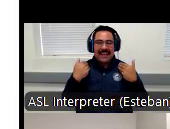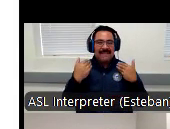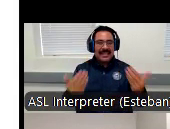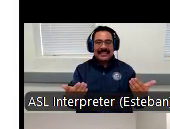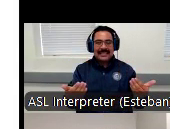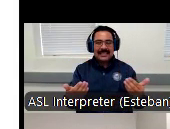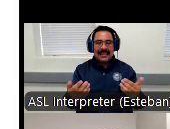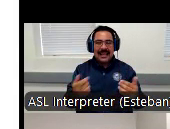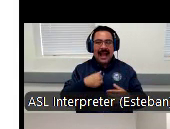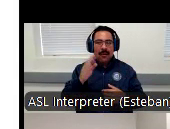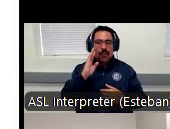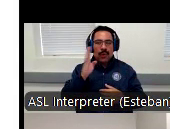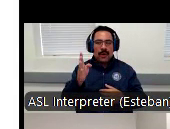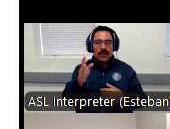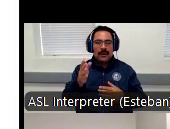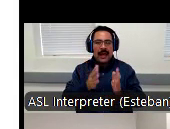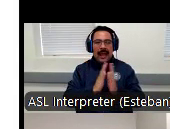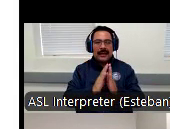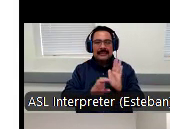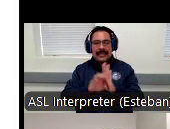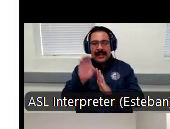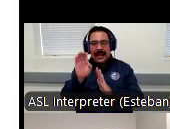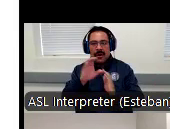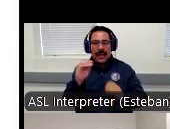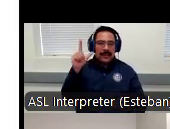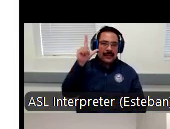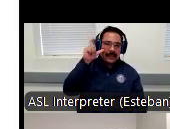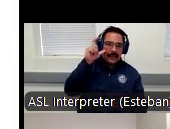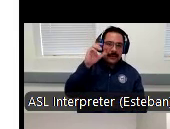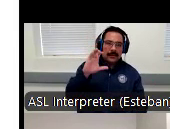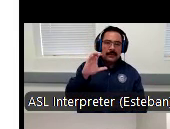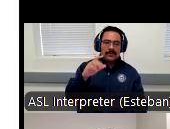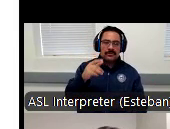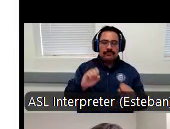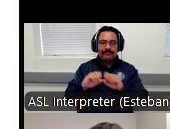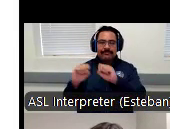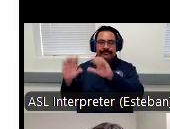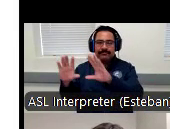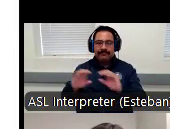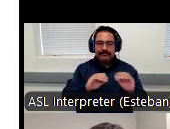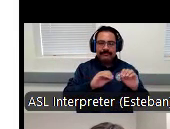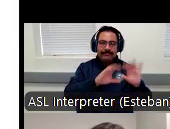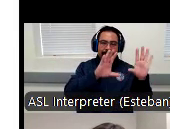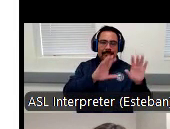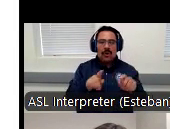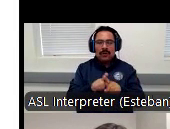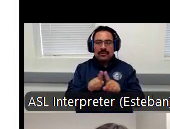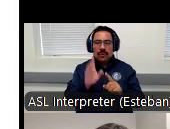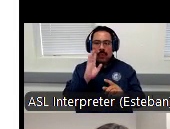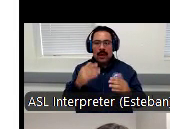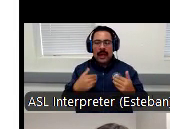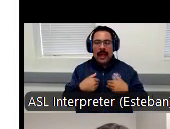So I'm going to have Christina and Clare come on camera. We're also going to have experiences